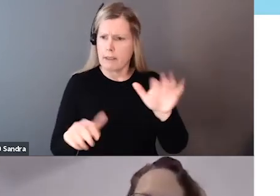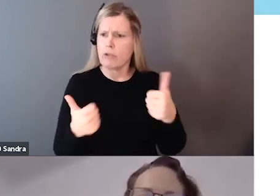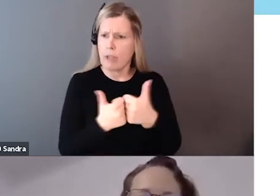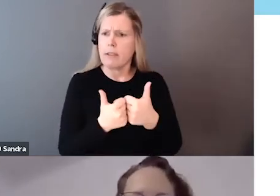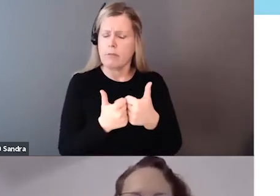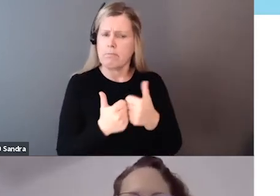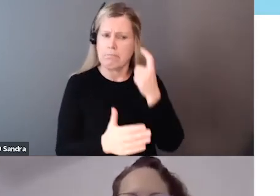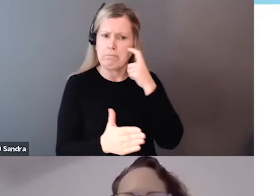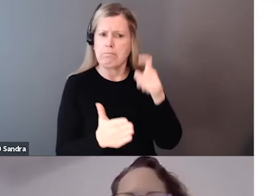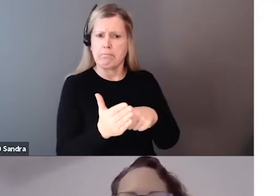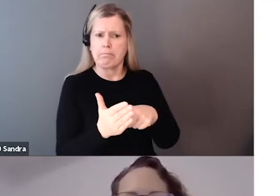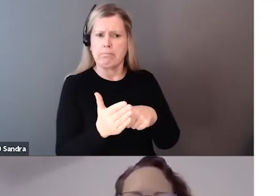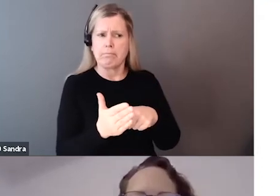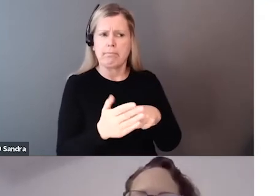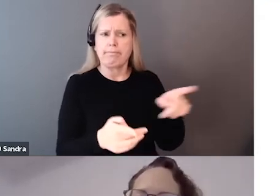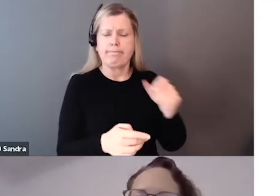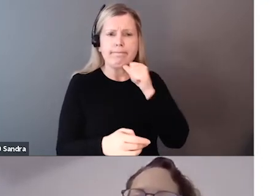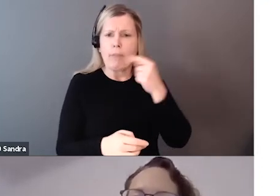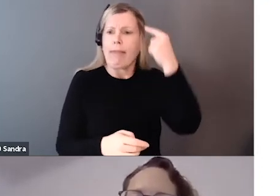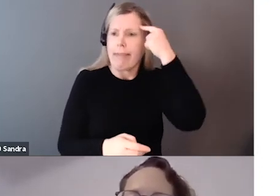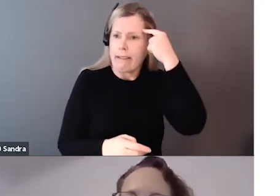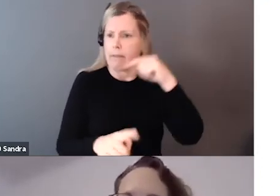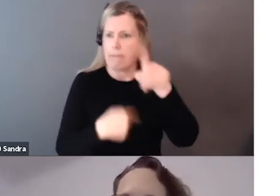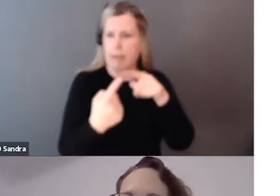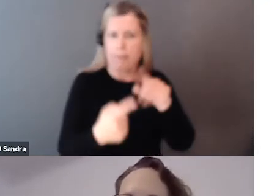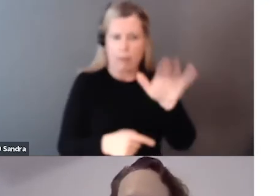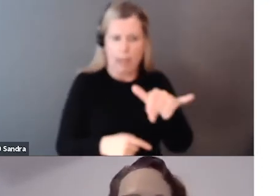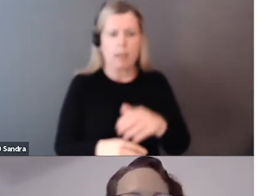into return-to-work systems. There is an emerging literature on this,